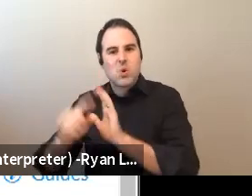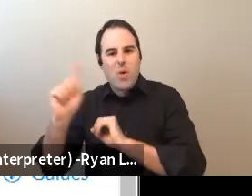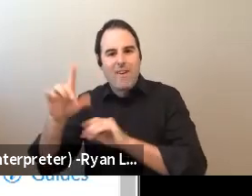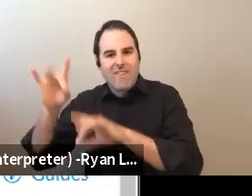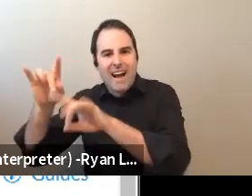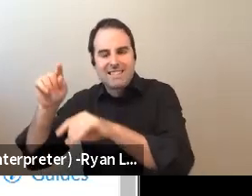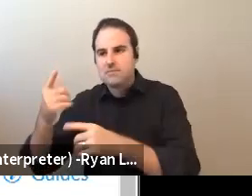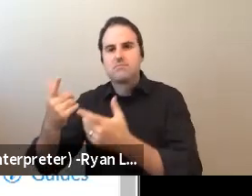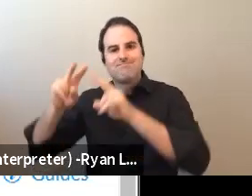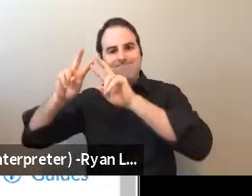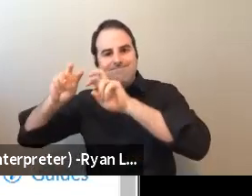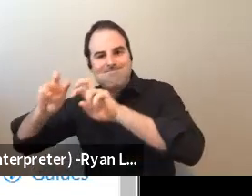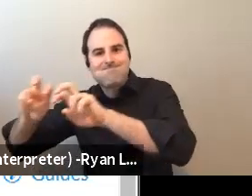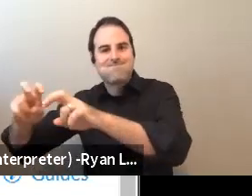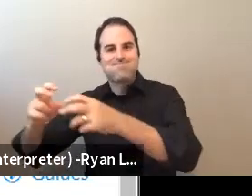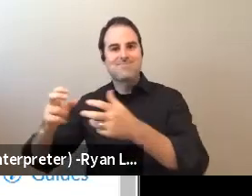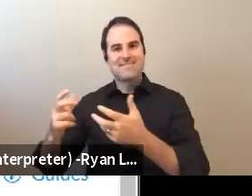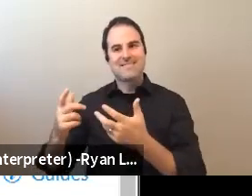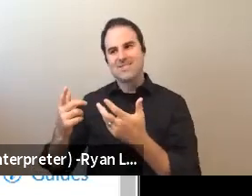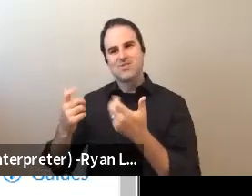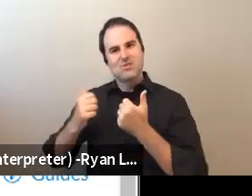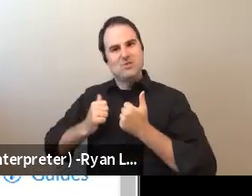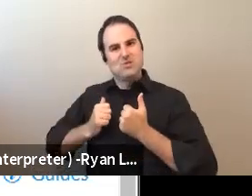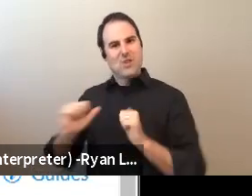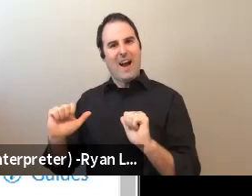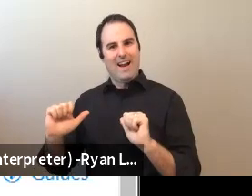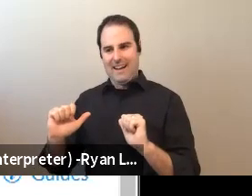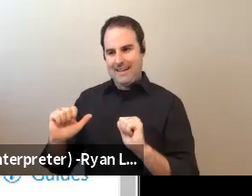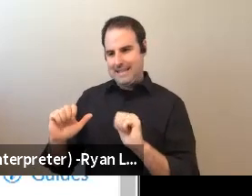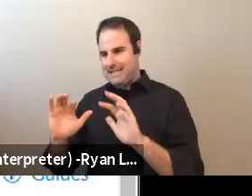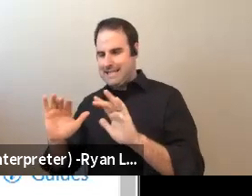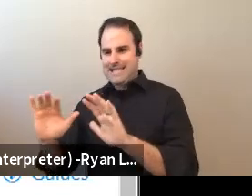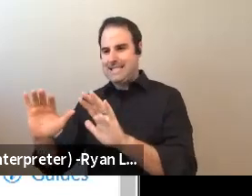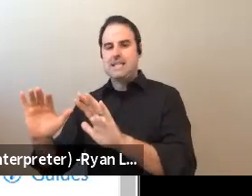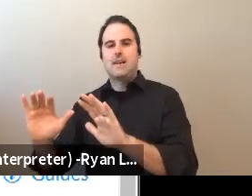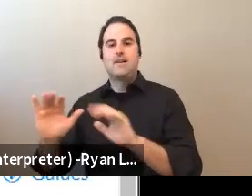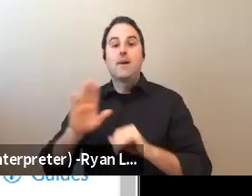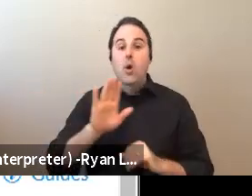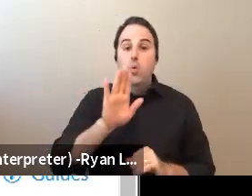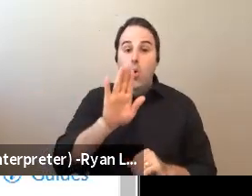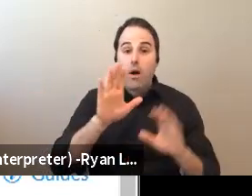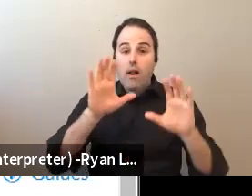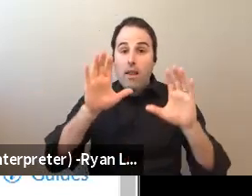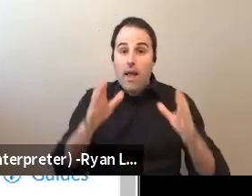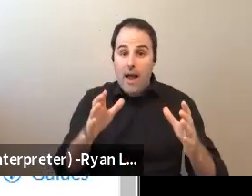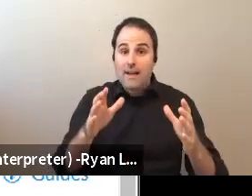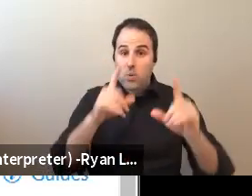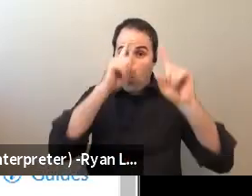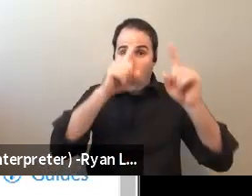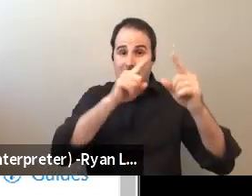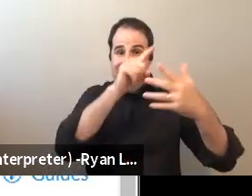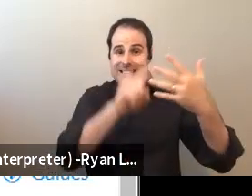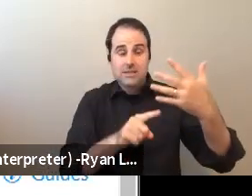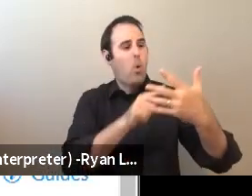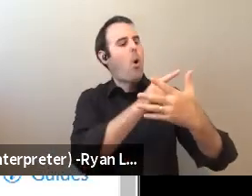Sally Potter: And and look for what you're missing, you know, what are the objectives in your class that are not really being met that you need more meat behind